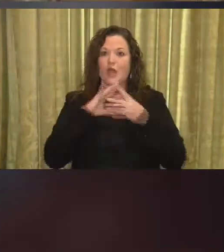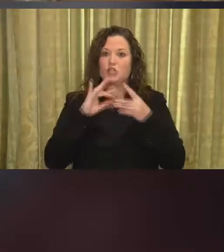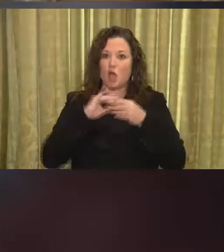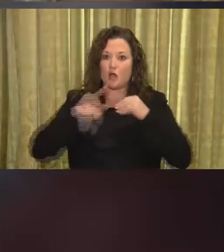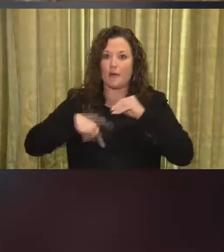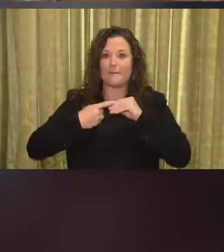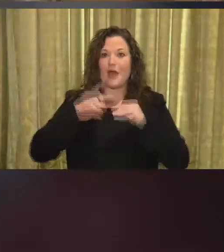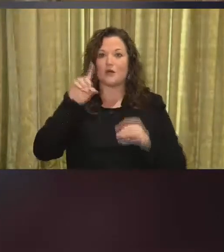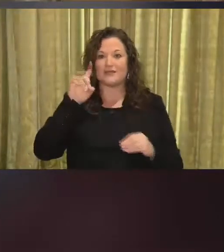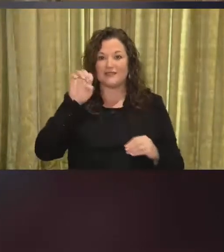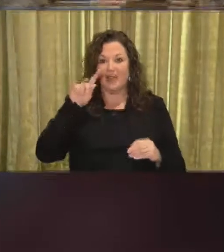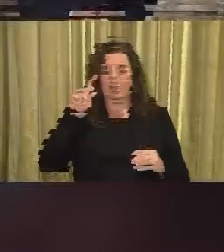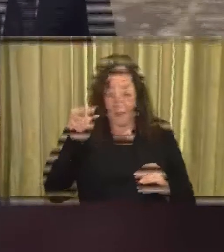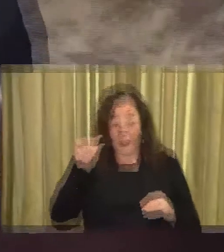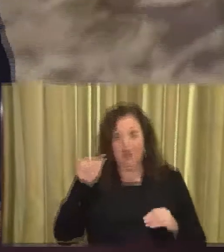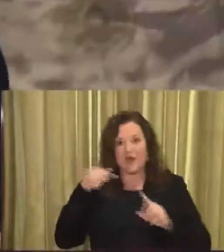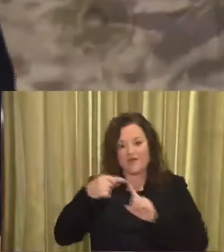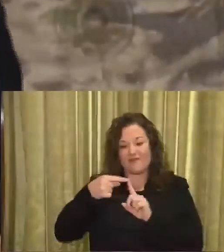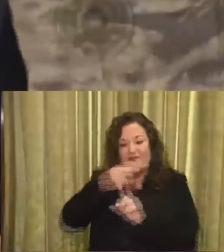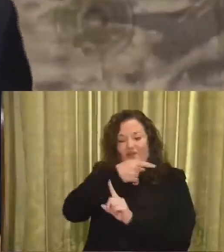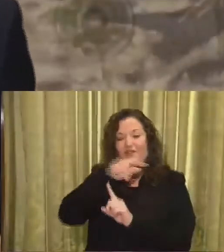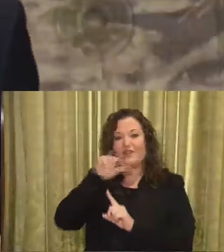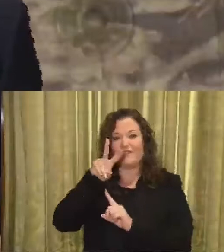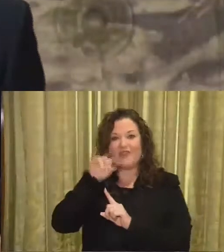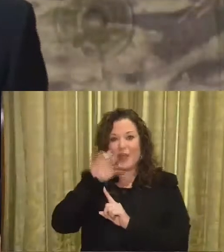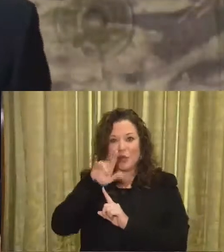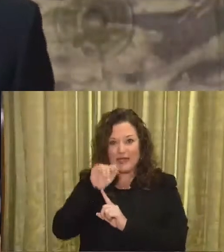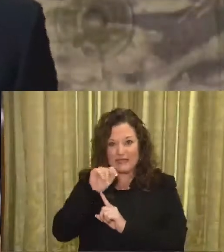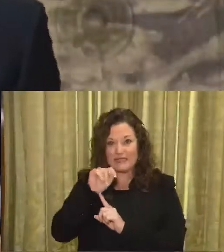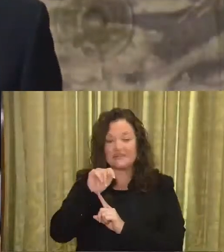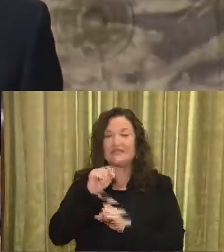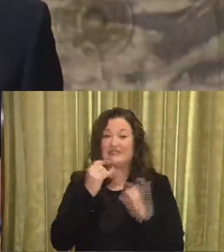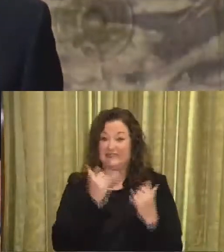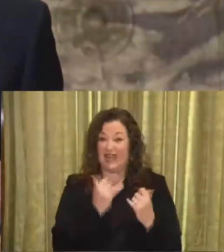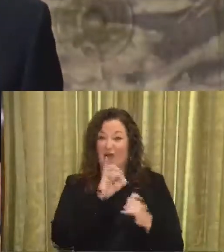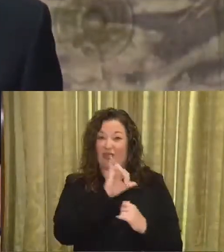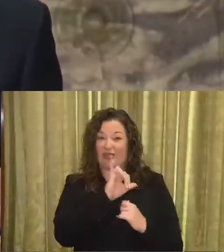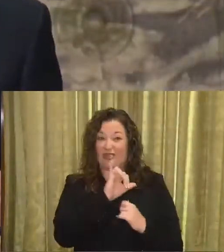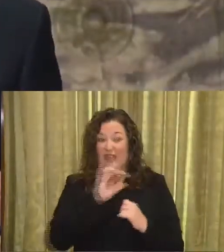the Delta variant, which is now up to 50% of the cases